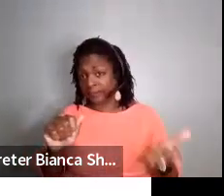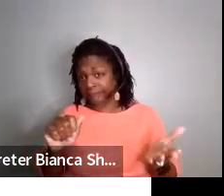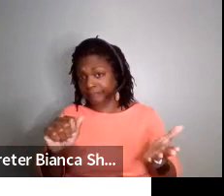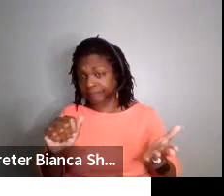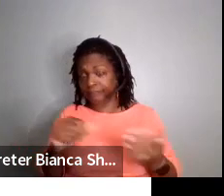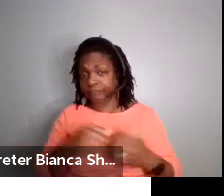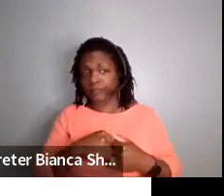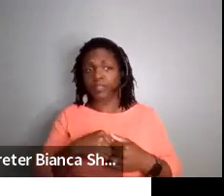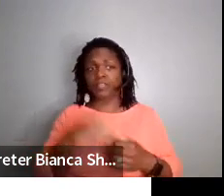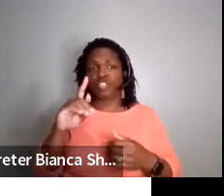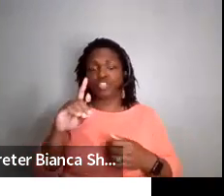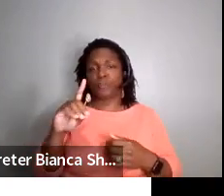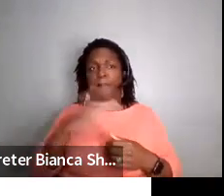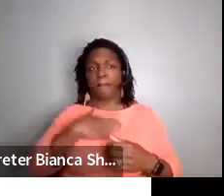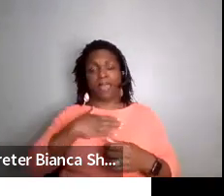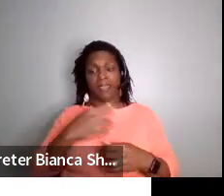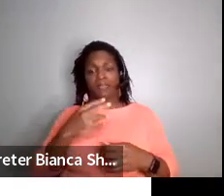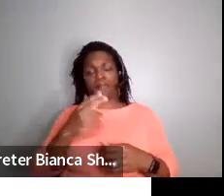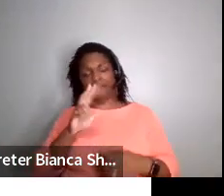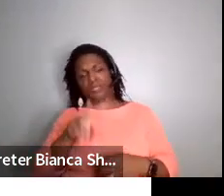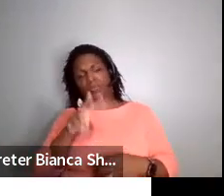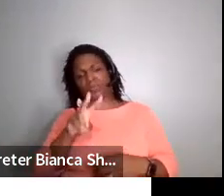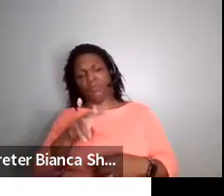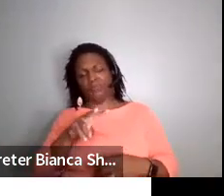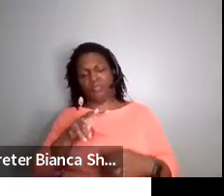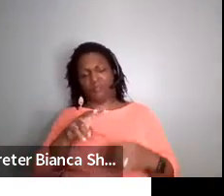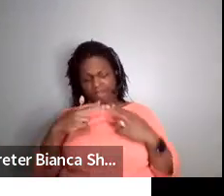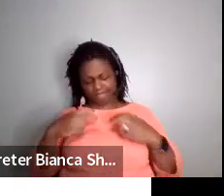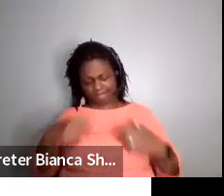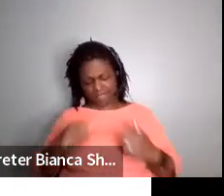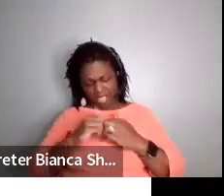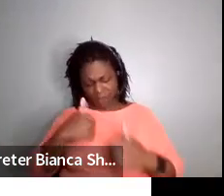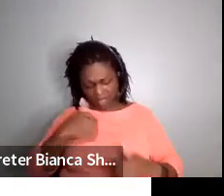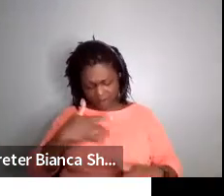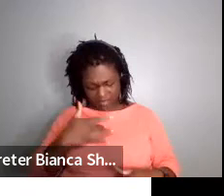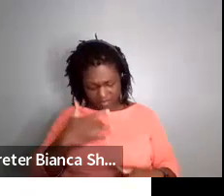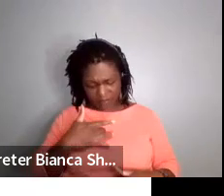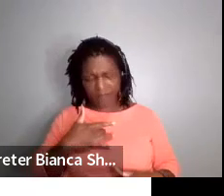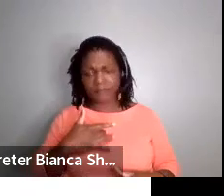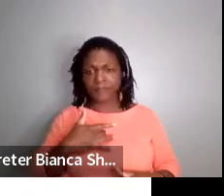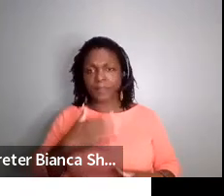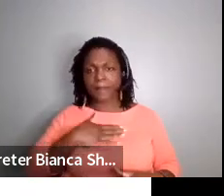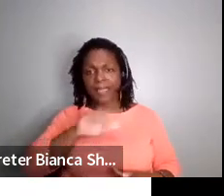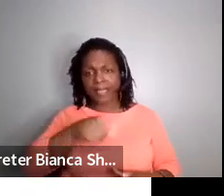So we really, really, if you wanted to be empathy, you have to go back and look at your attitudes.